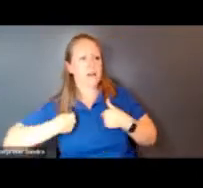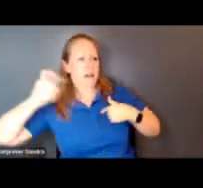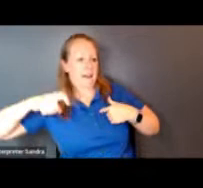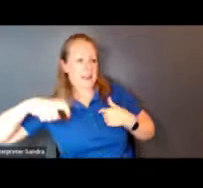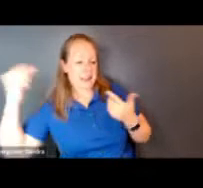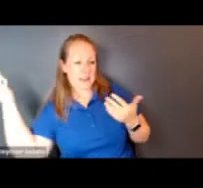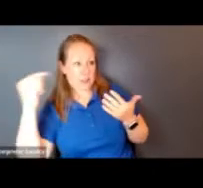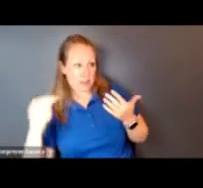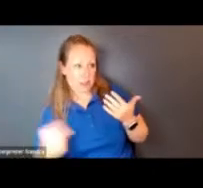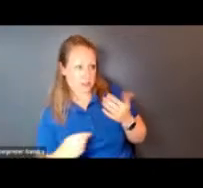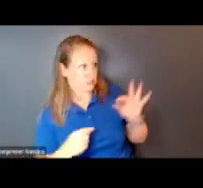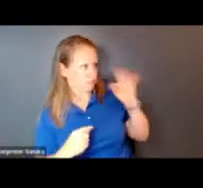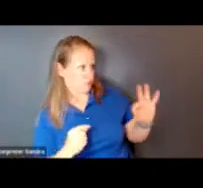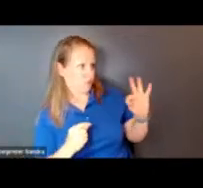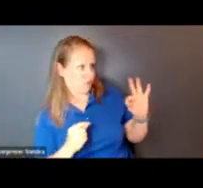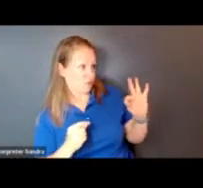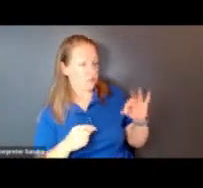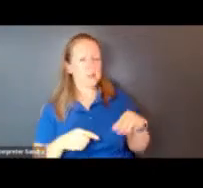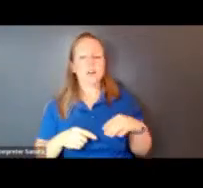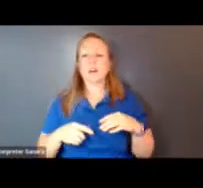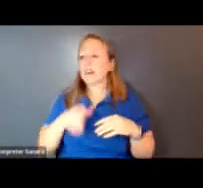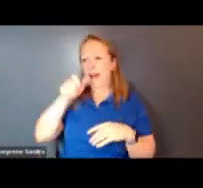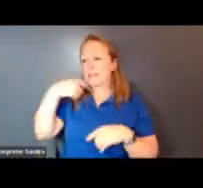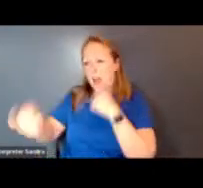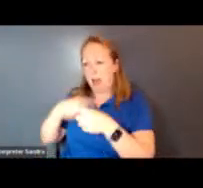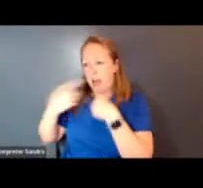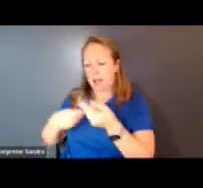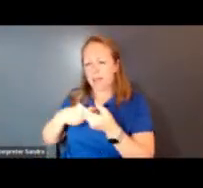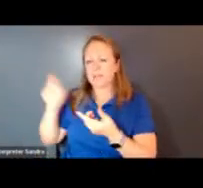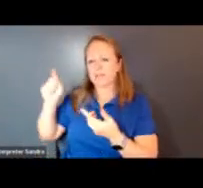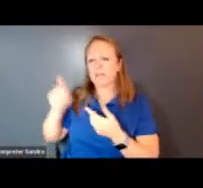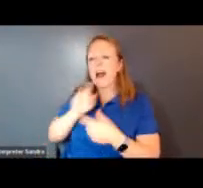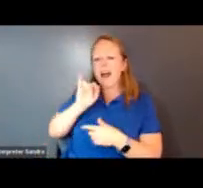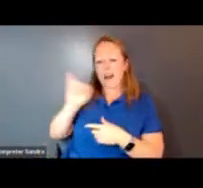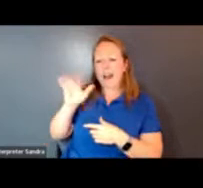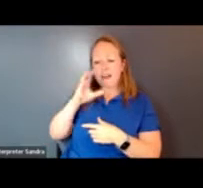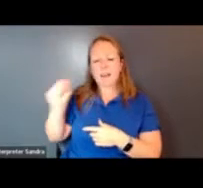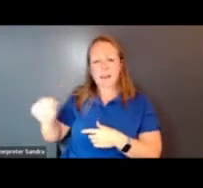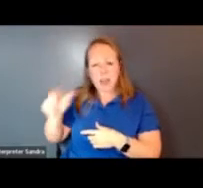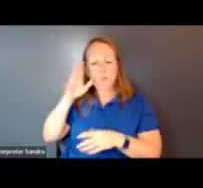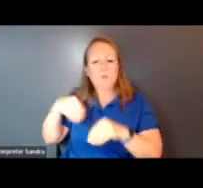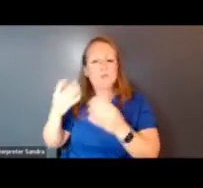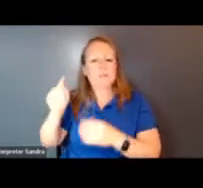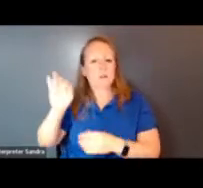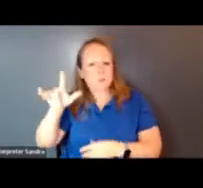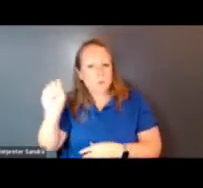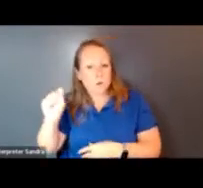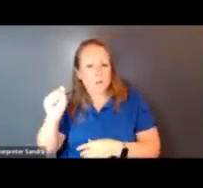independent. And in the eye and a role. This is a person who's really going to provide tools for continued success instead of